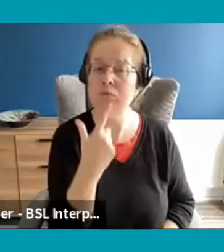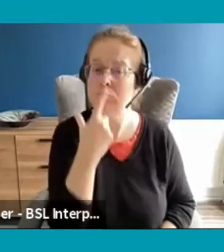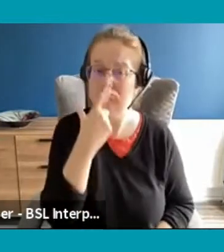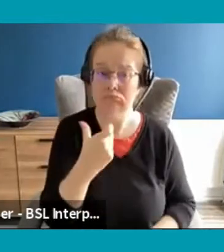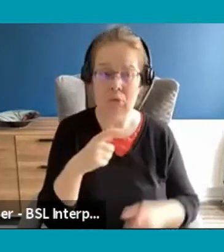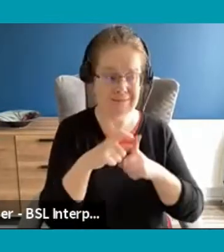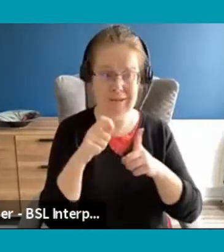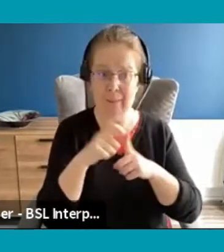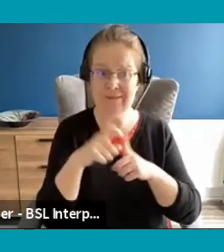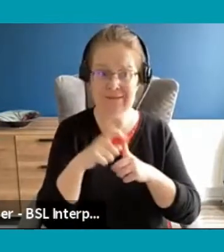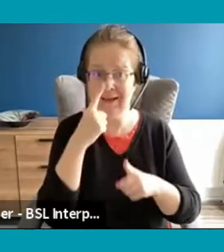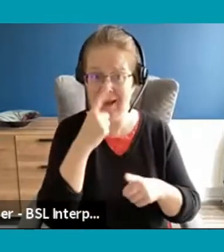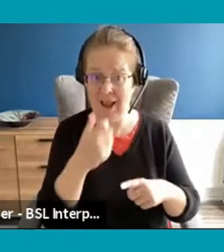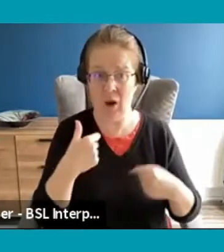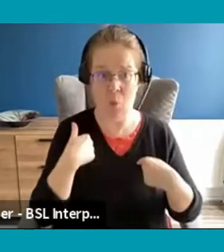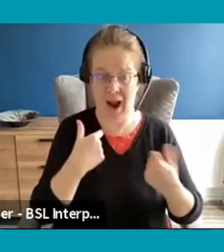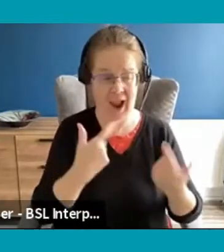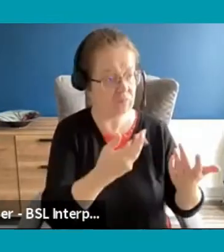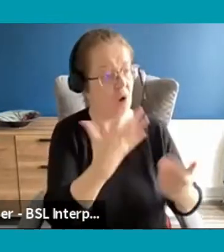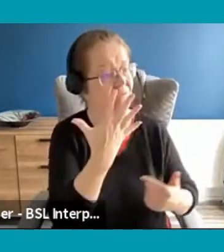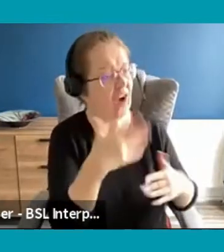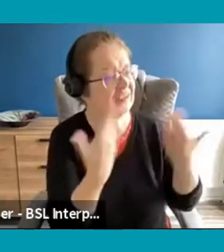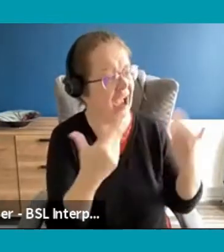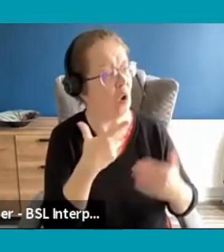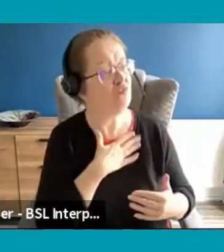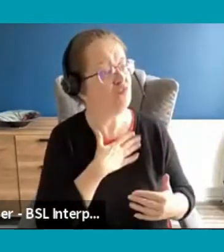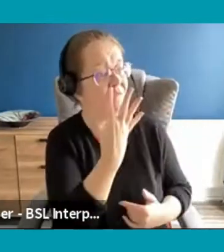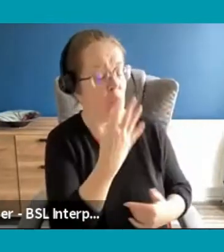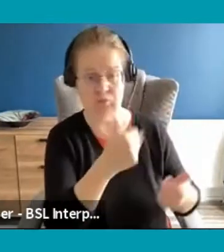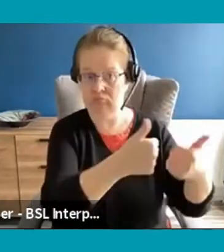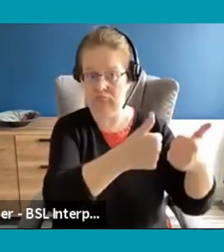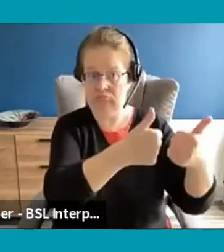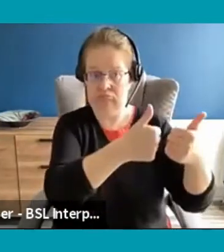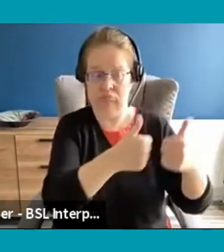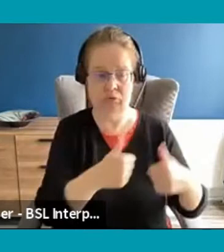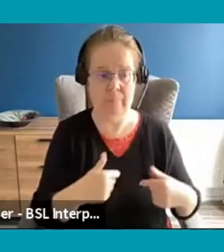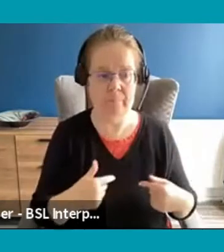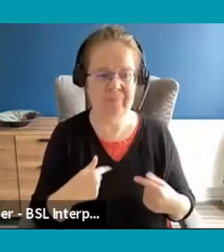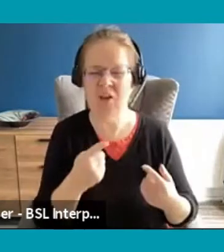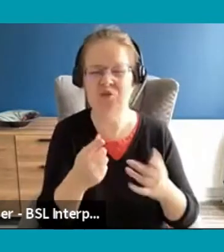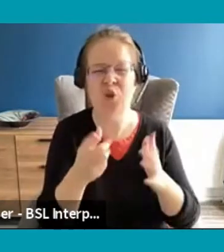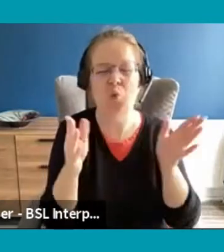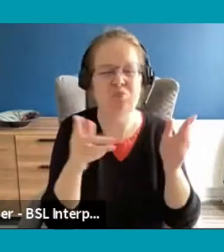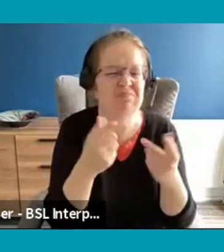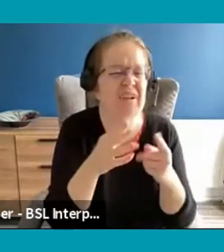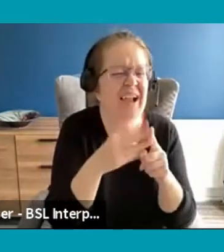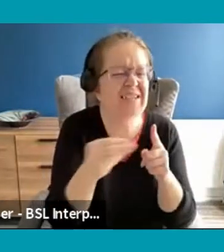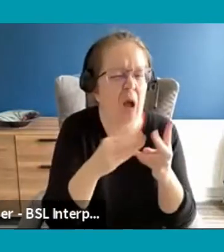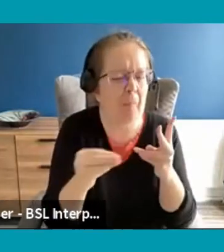Hope you know that we accommodate as well. So now there's a couple of examples. Katie can you help me out,